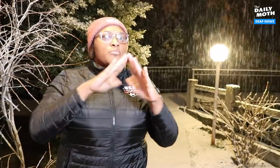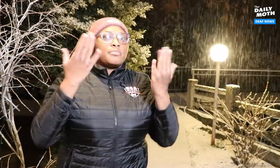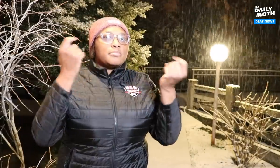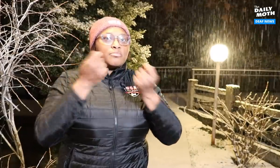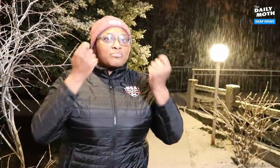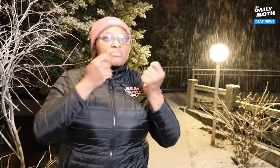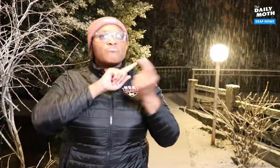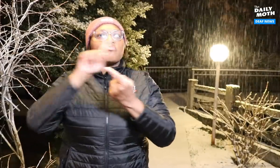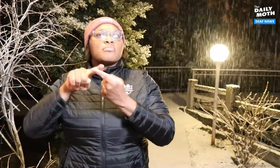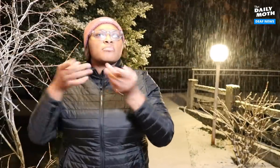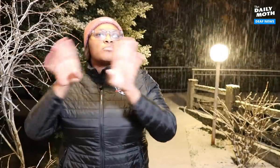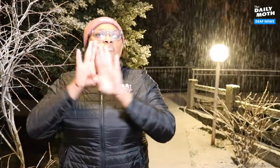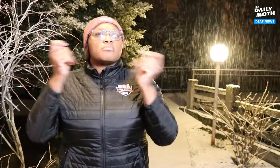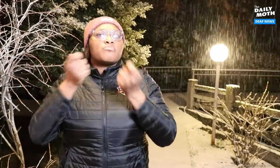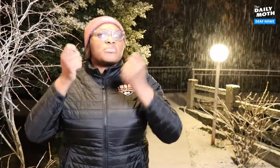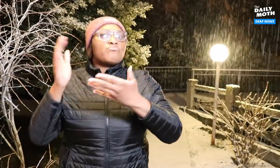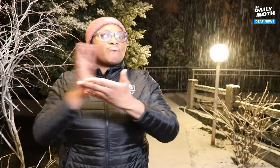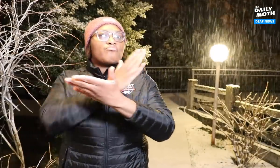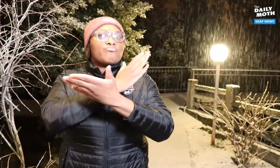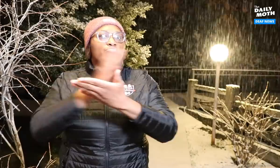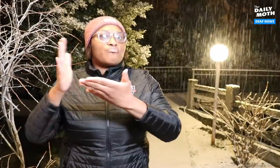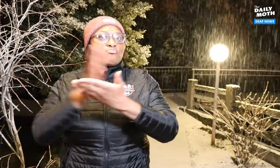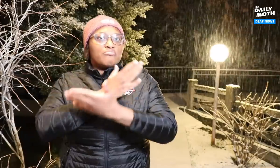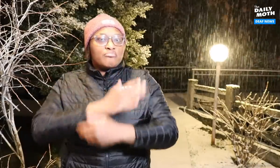the opening to closing ceremonies.